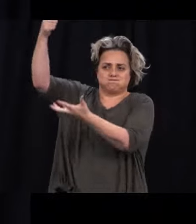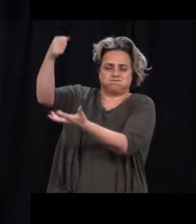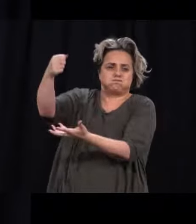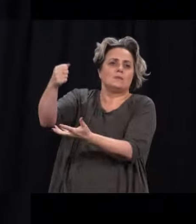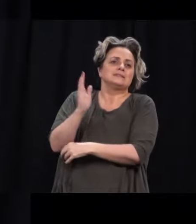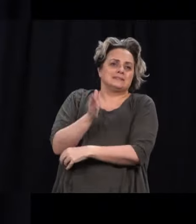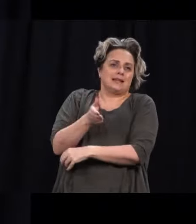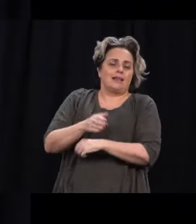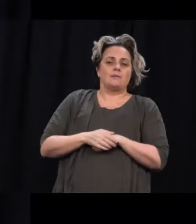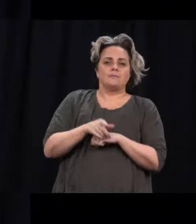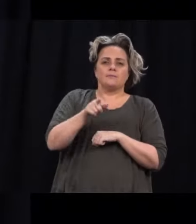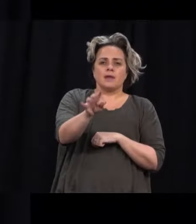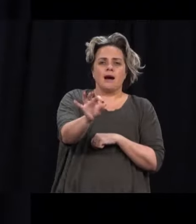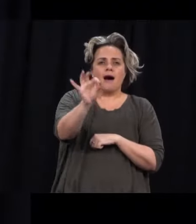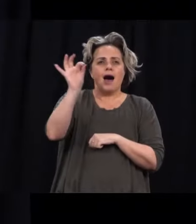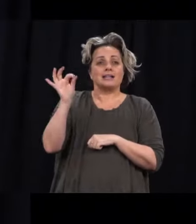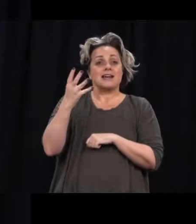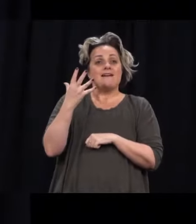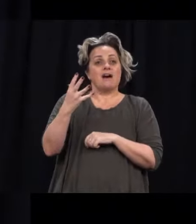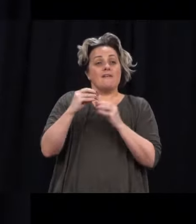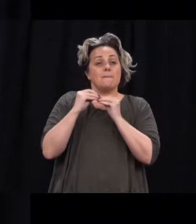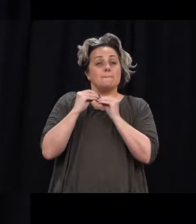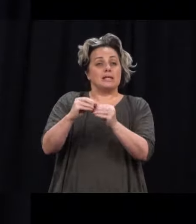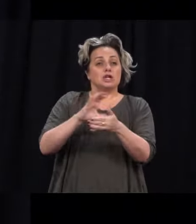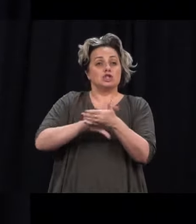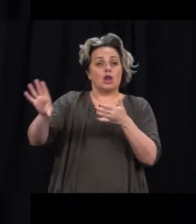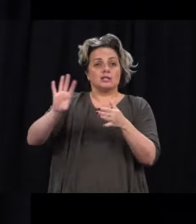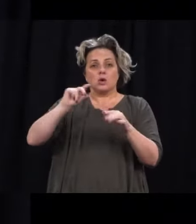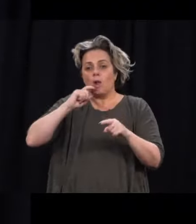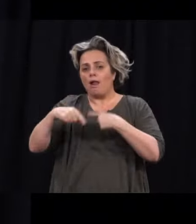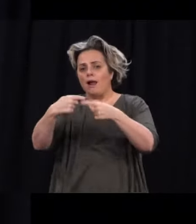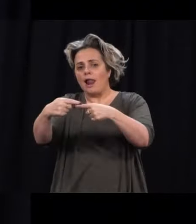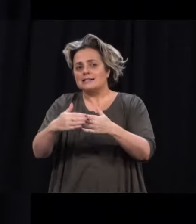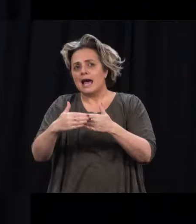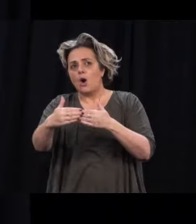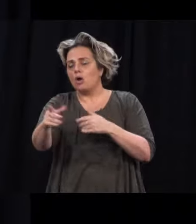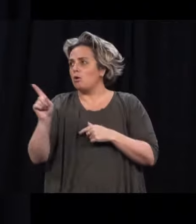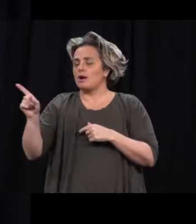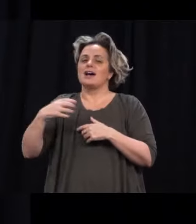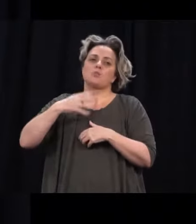schemes. So in total we have a significant amount of money still available within that fund.